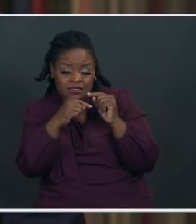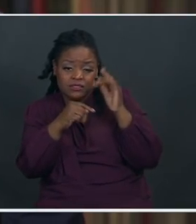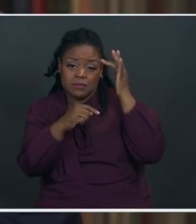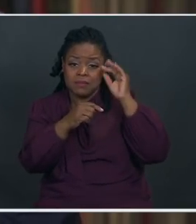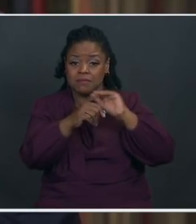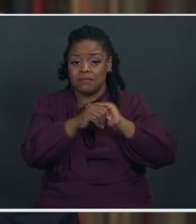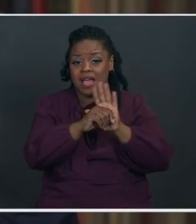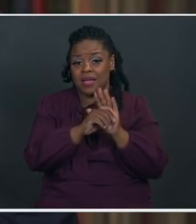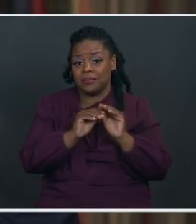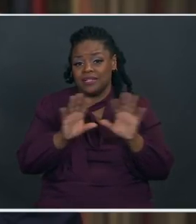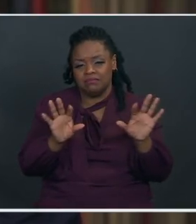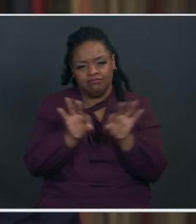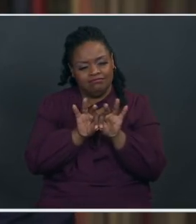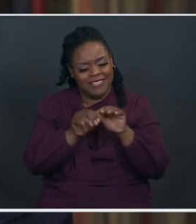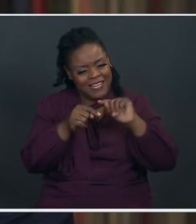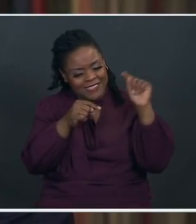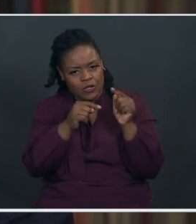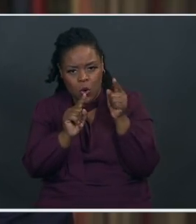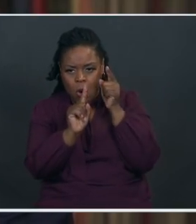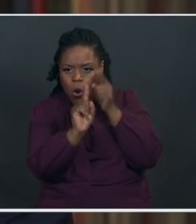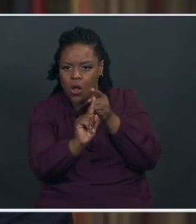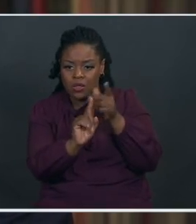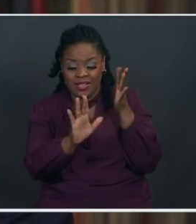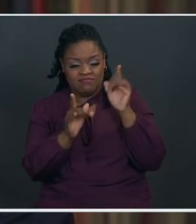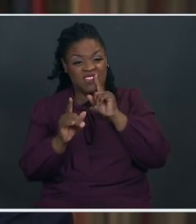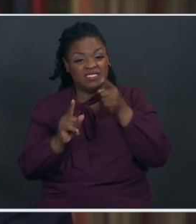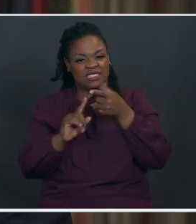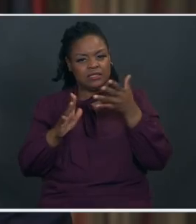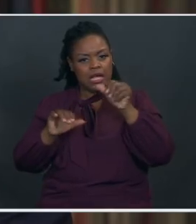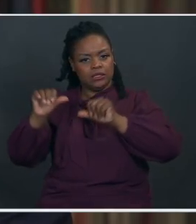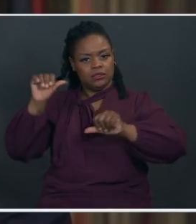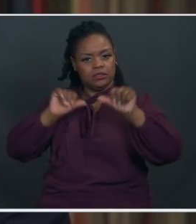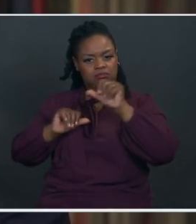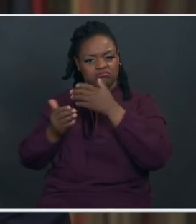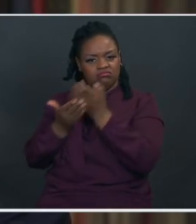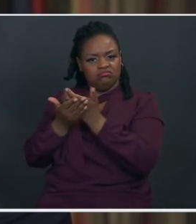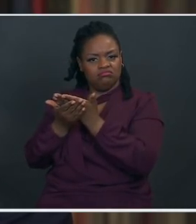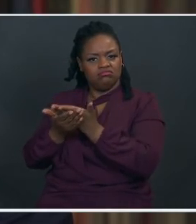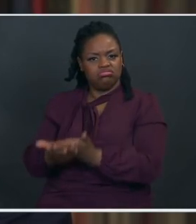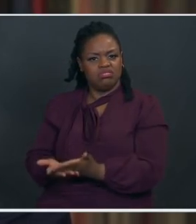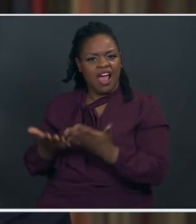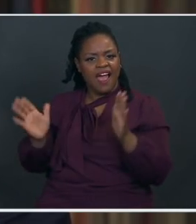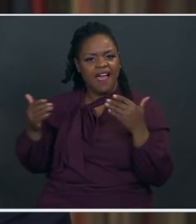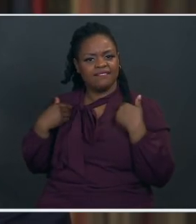So, Dr. Walensky spoke about the high levels of spread still in this country, even as they decline.